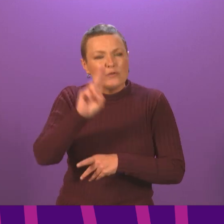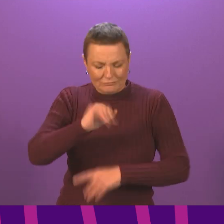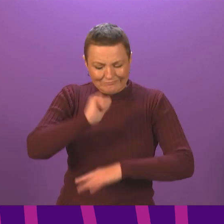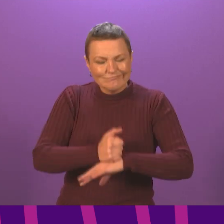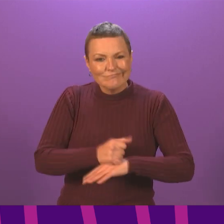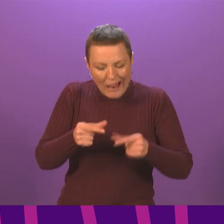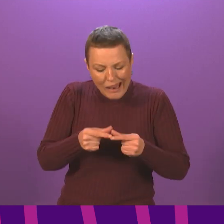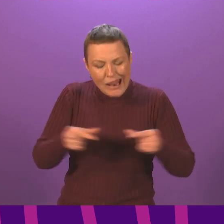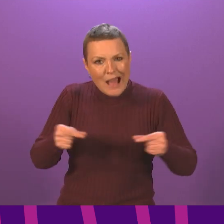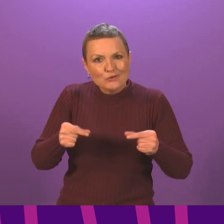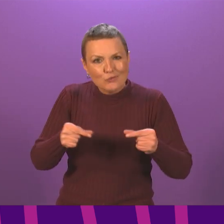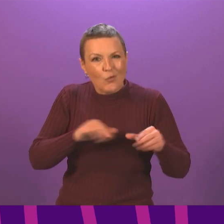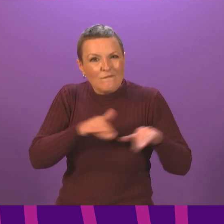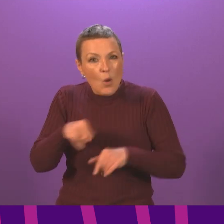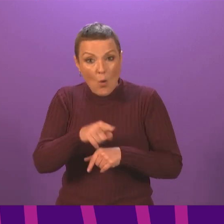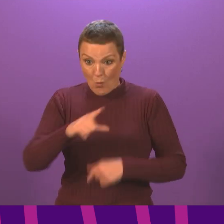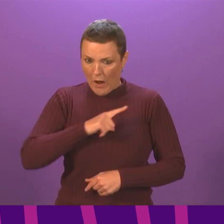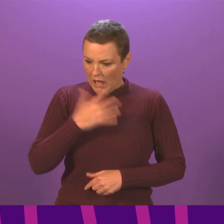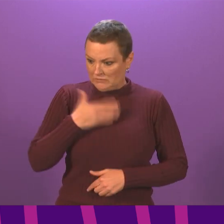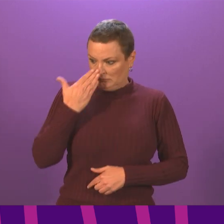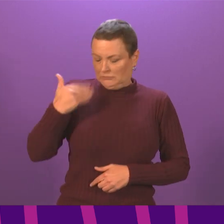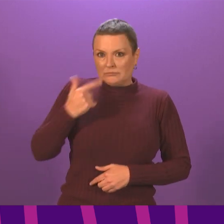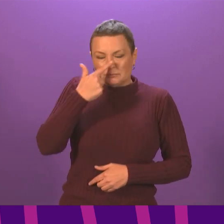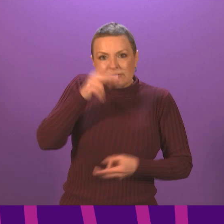Renfrewshire, which has one of the highest numbers of new cases per 100,000 people of